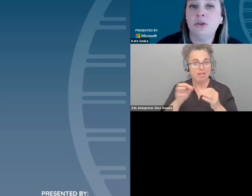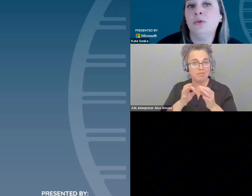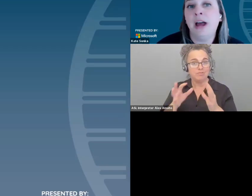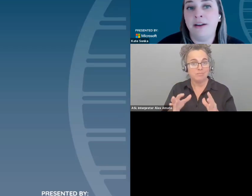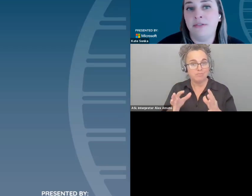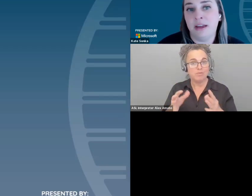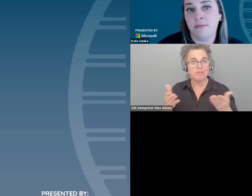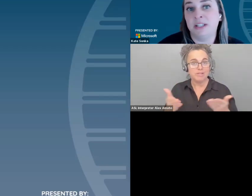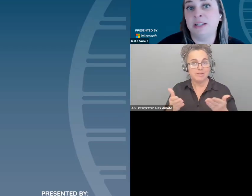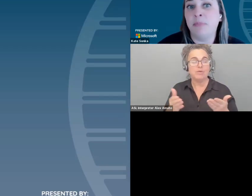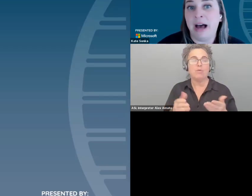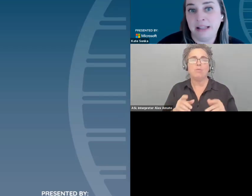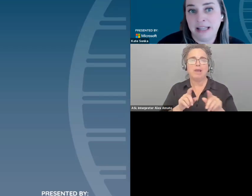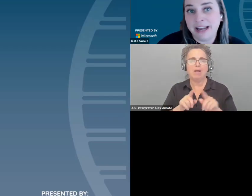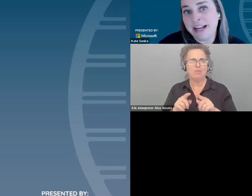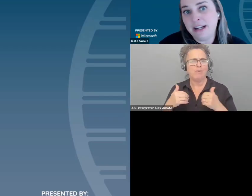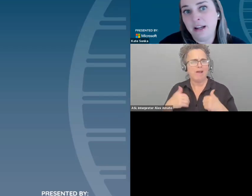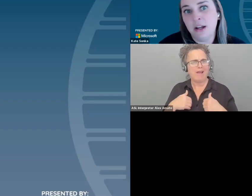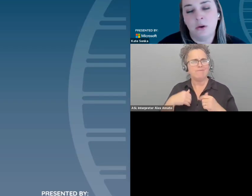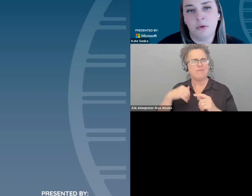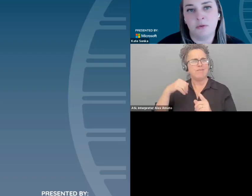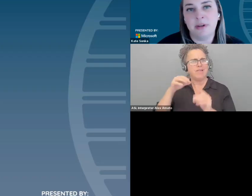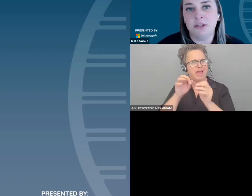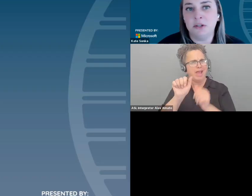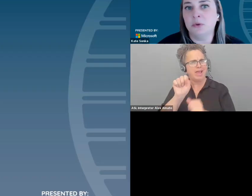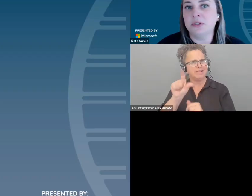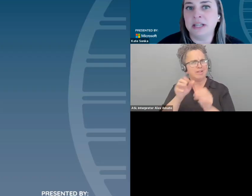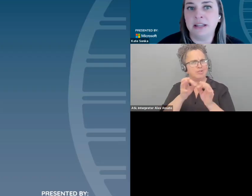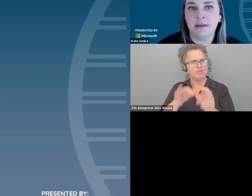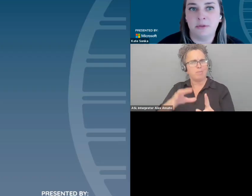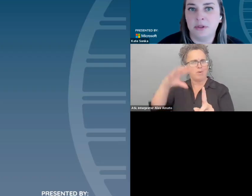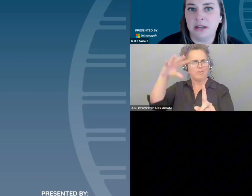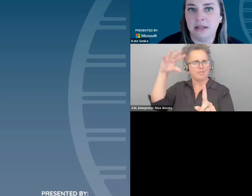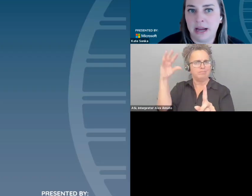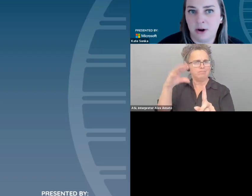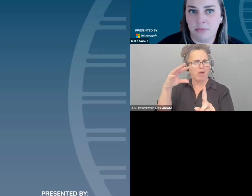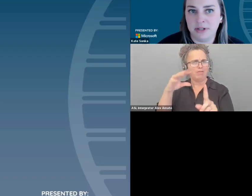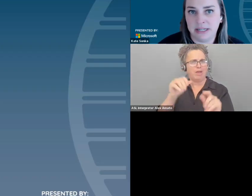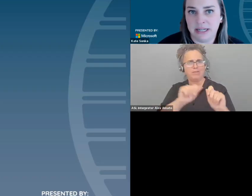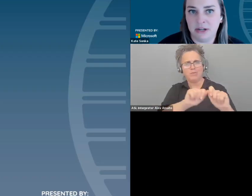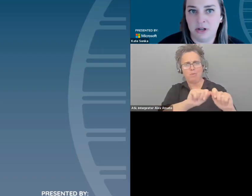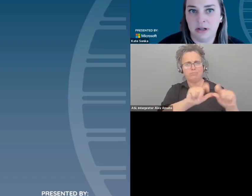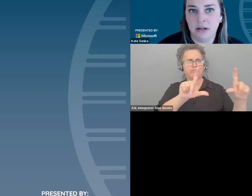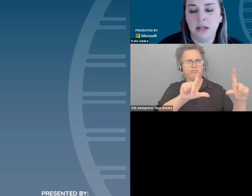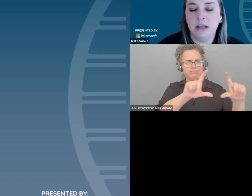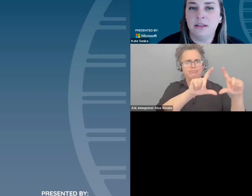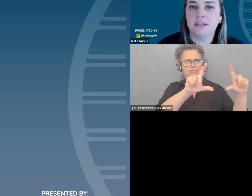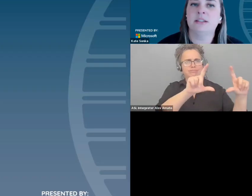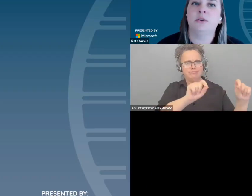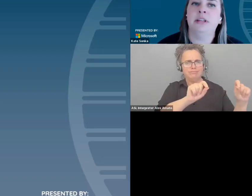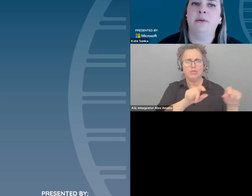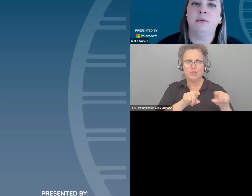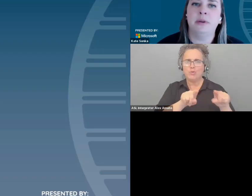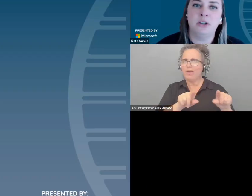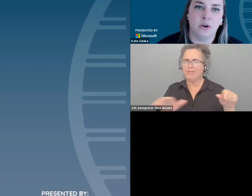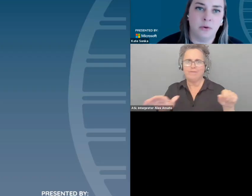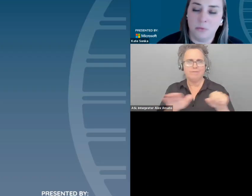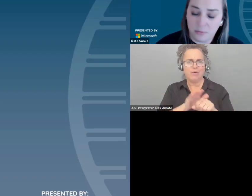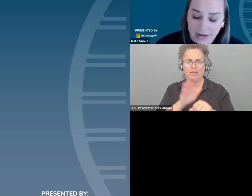We do have them spotlighted, which means you will see them through the entire presentation. This is so that when we show,